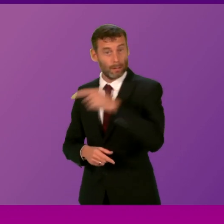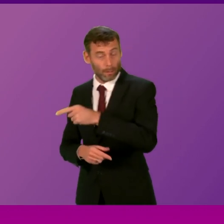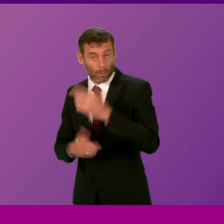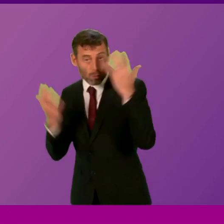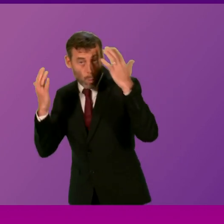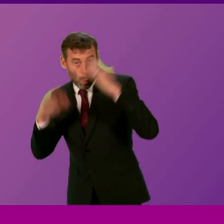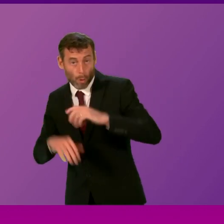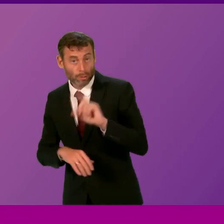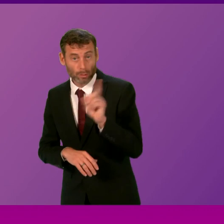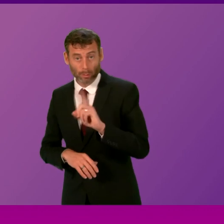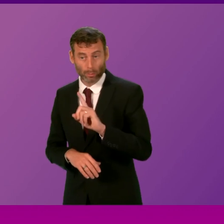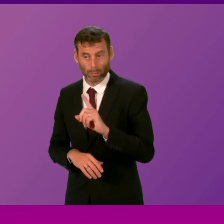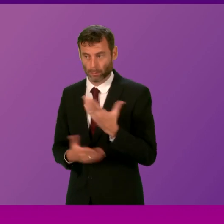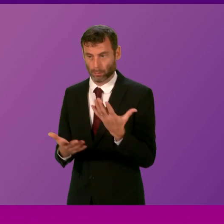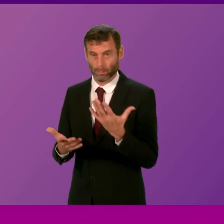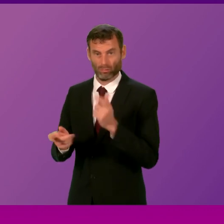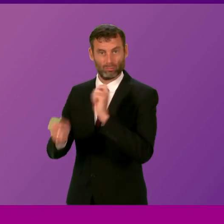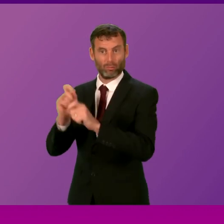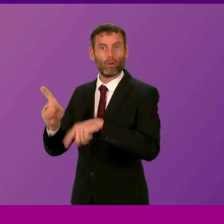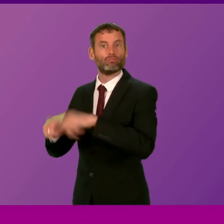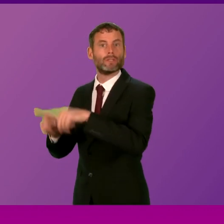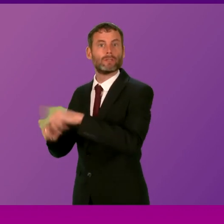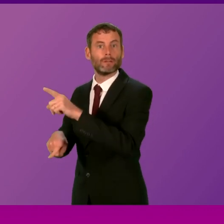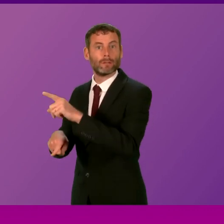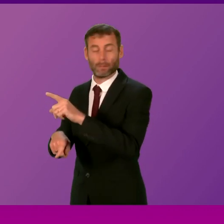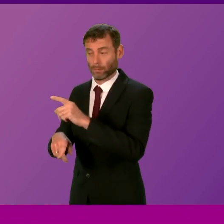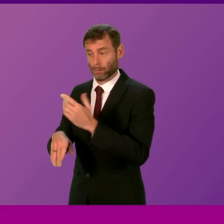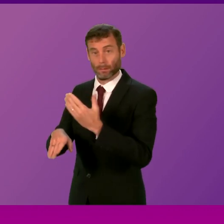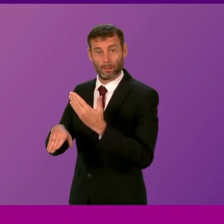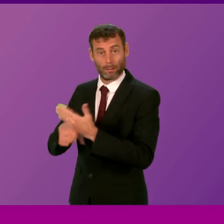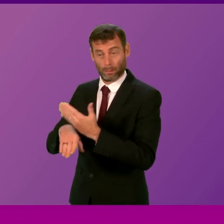and making staff redundant in order to balance their budgets?